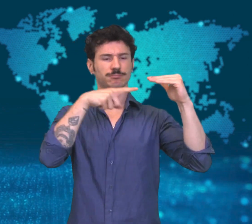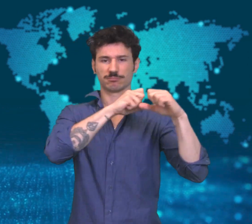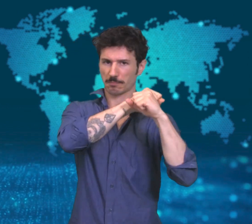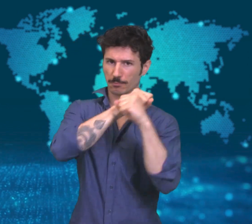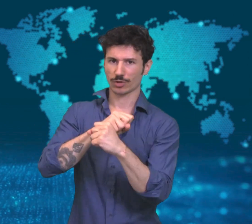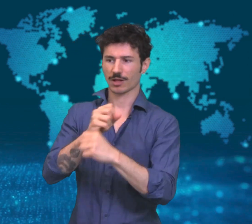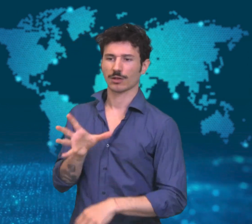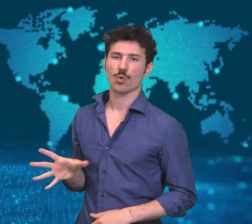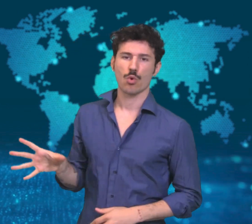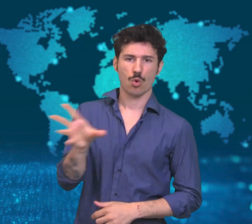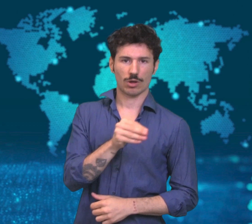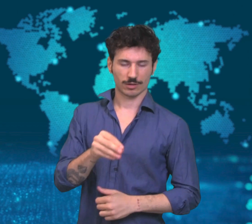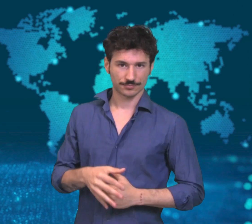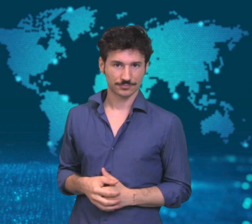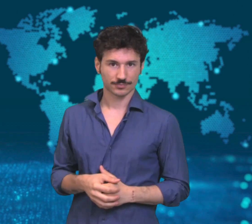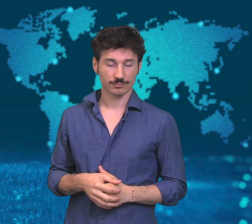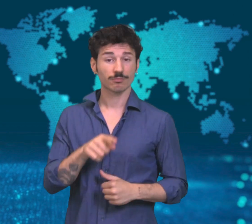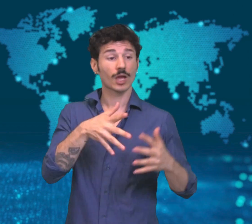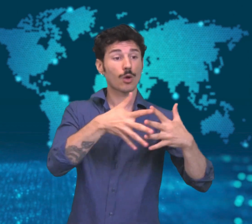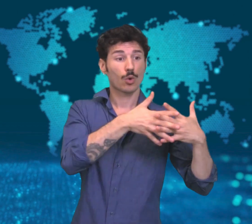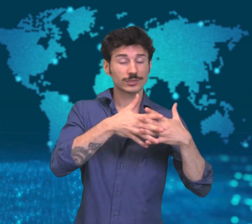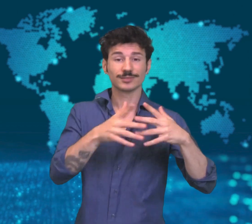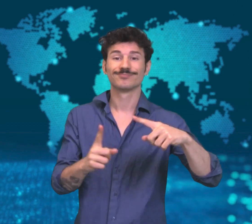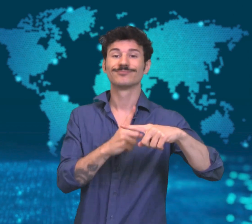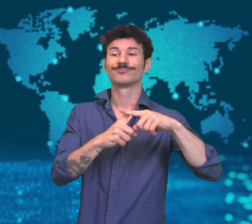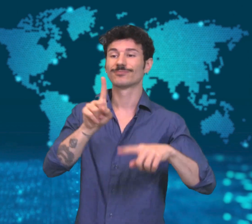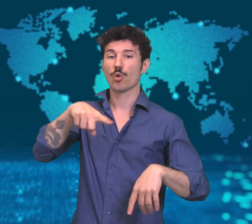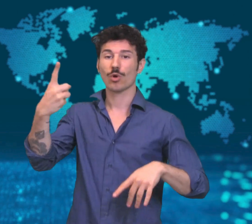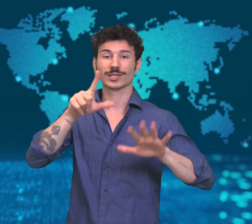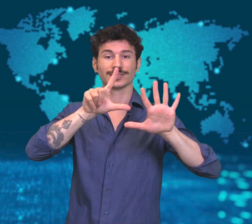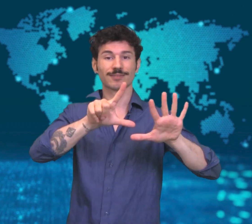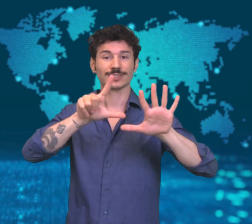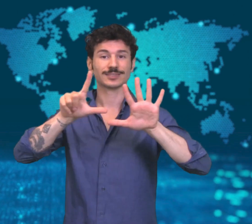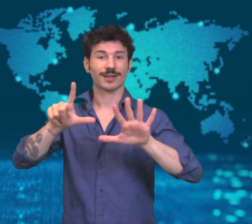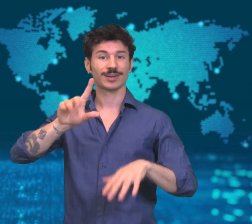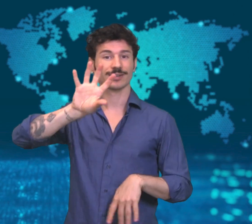gender identity regardless of their state’s laws.